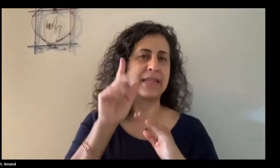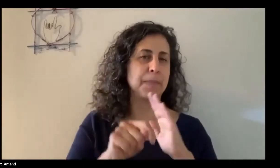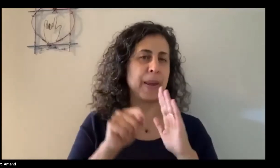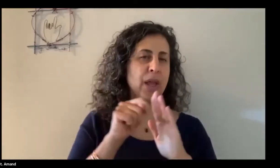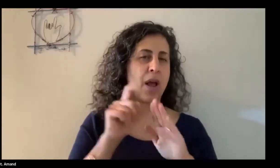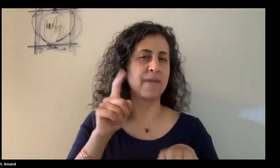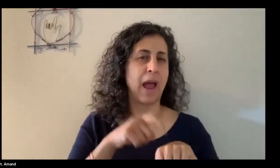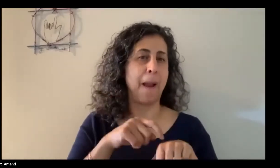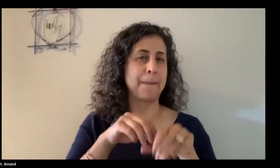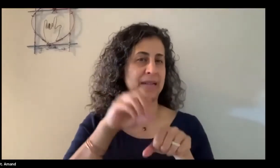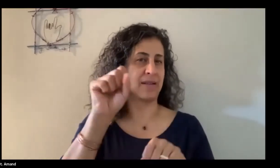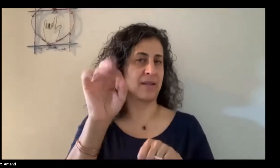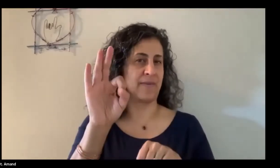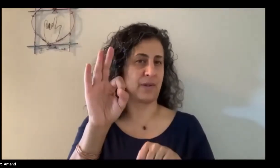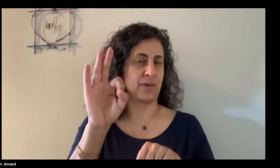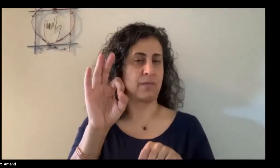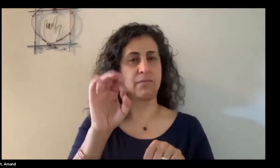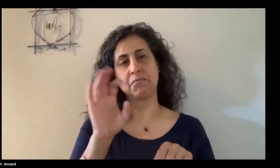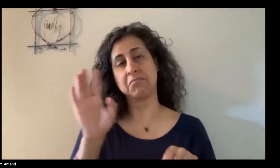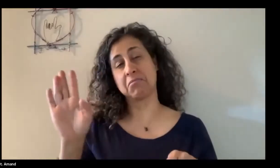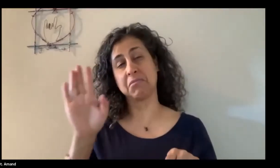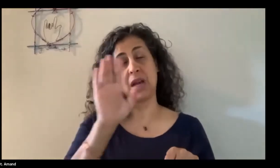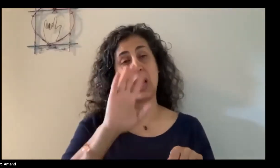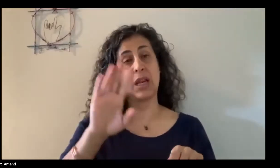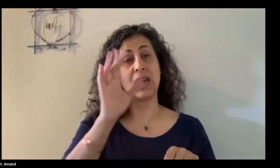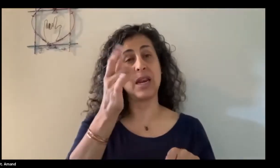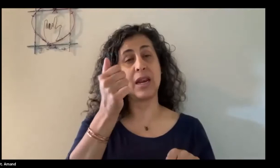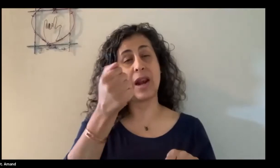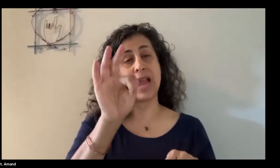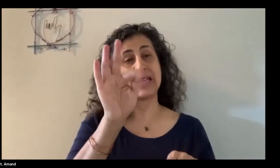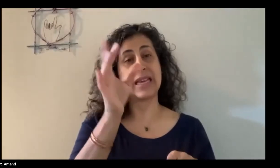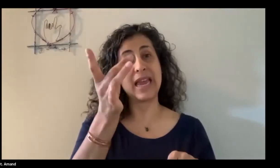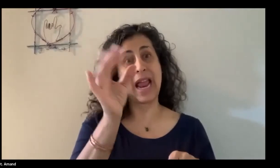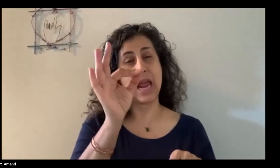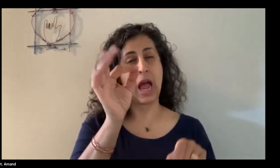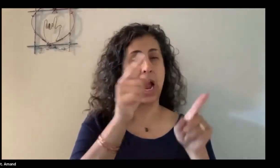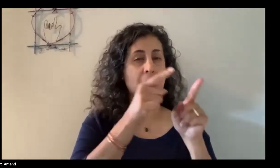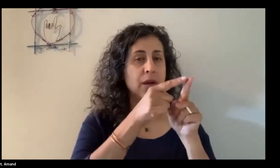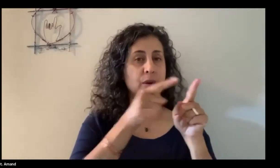And today the topic is about his time in San Francisco,